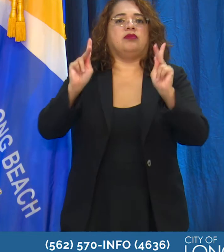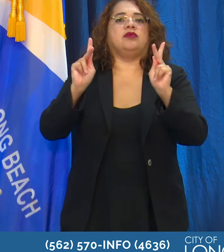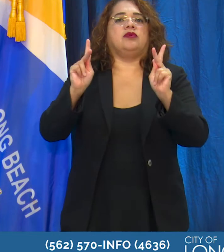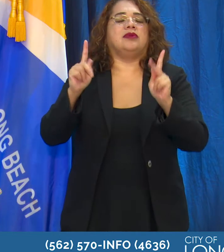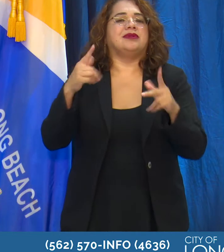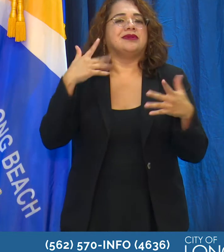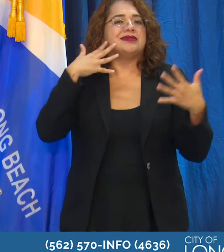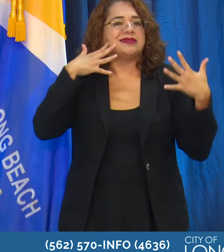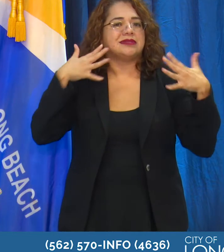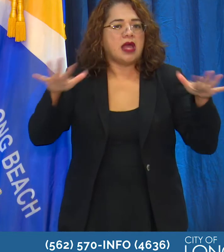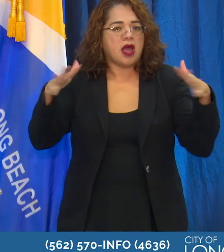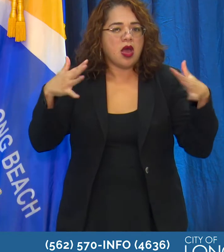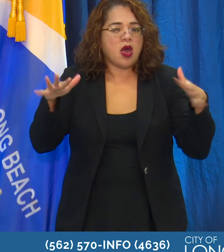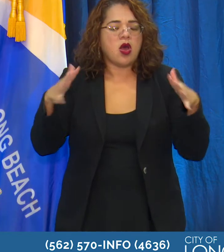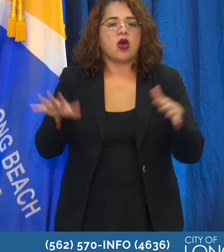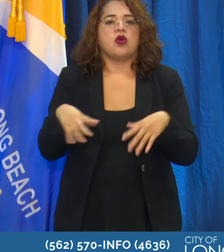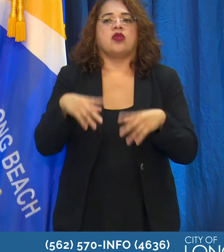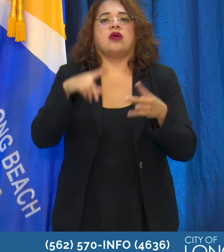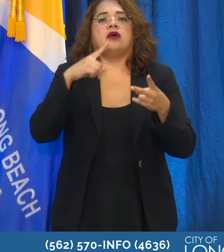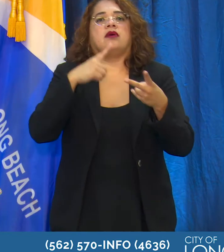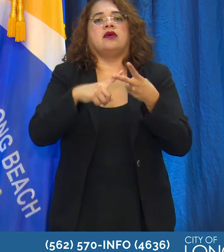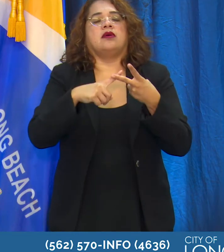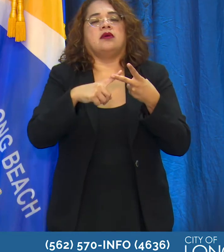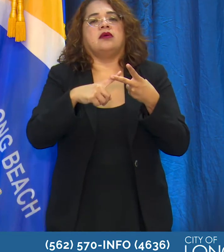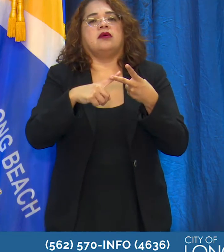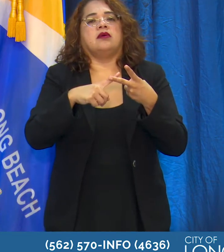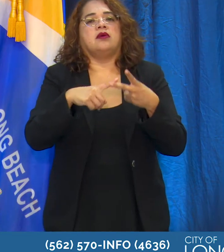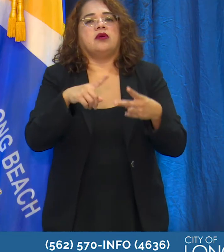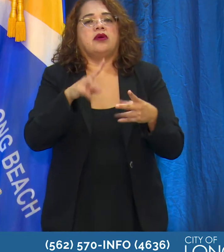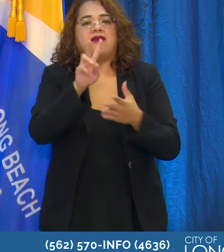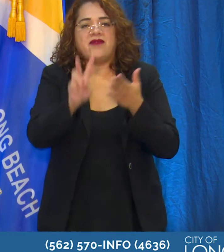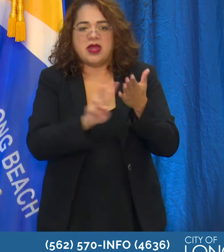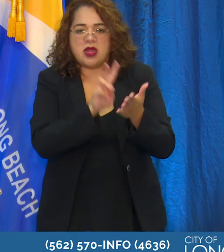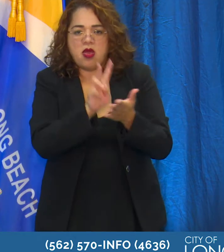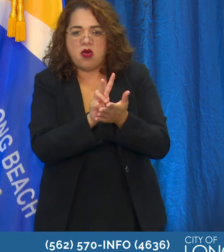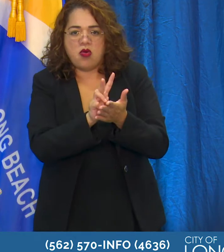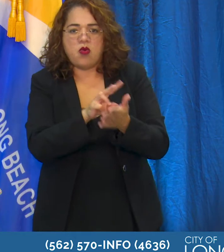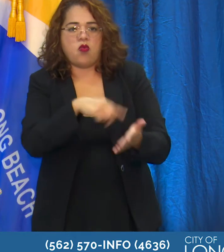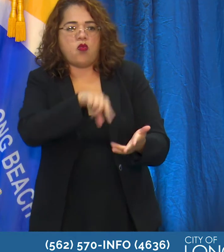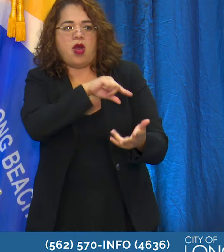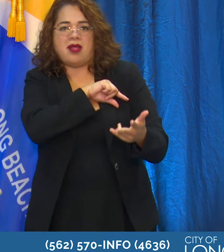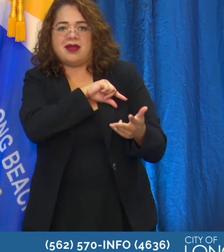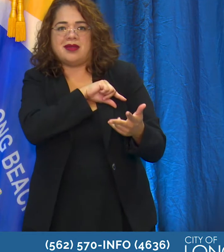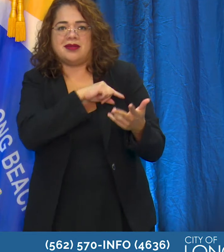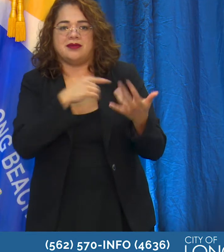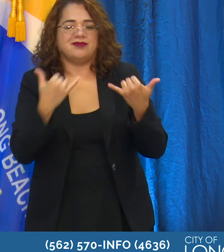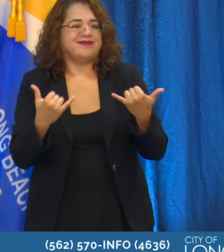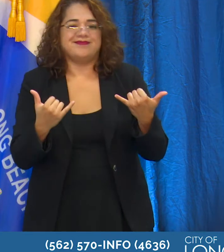quality as well as the best video quality before we take that next step. Thank you Monique.